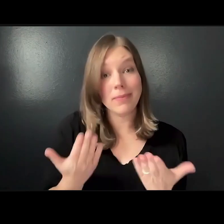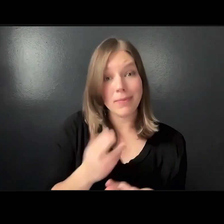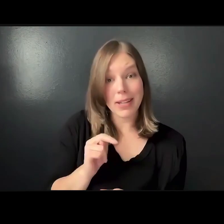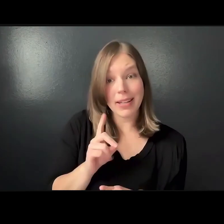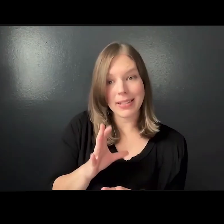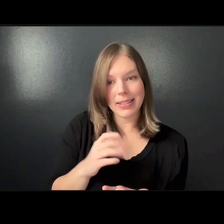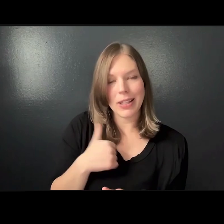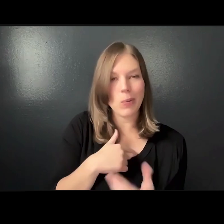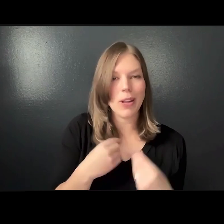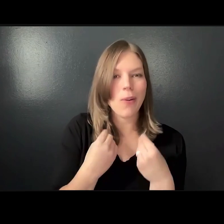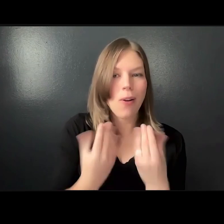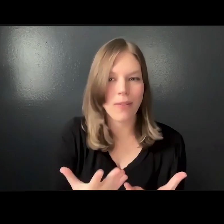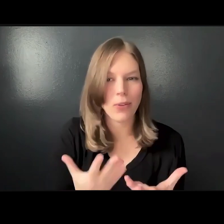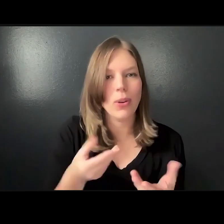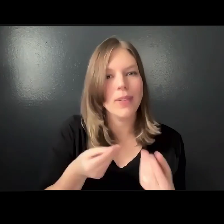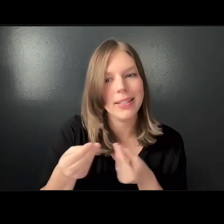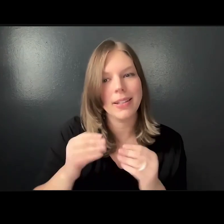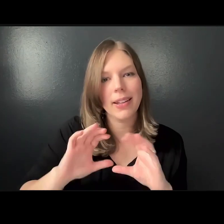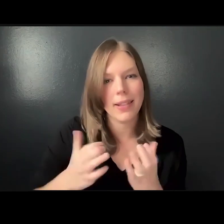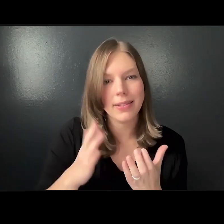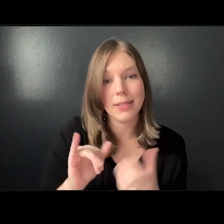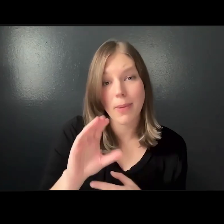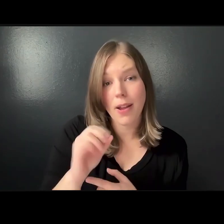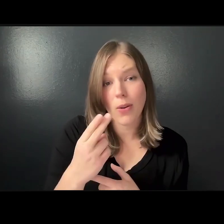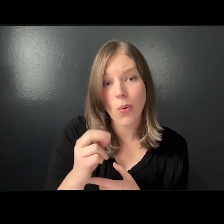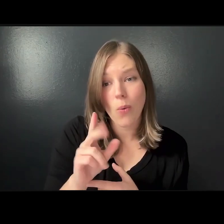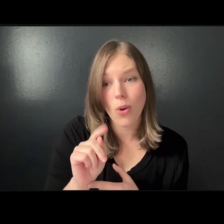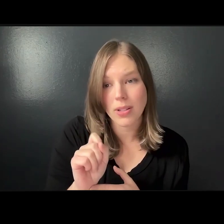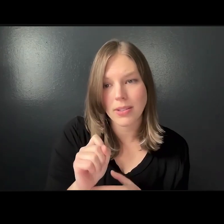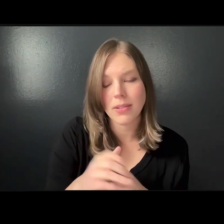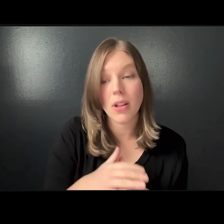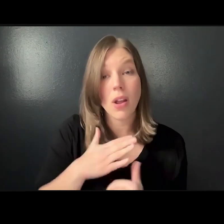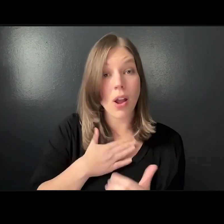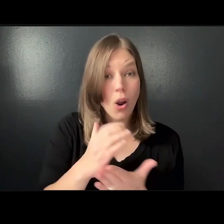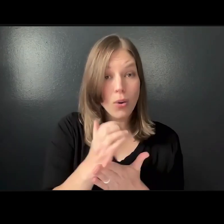Here at NDC, the National Deaf Center, we offer facilitated classes by cohorts.